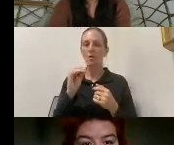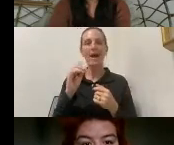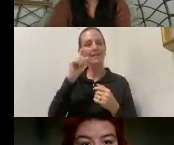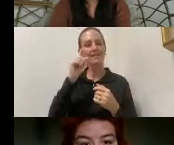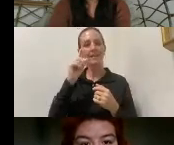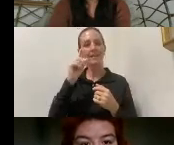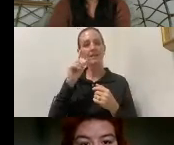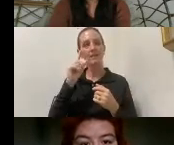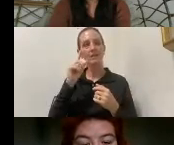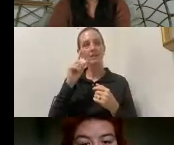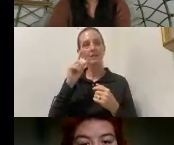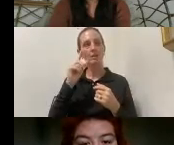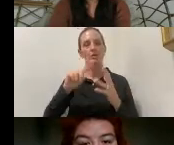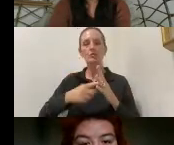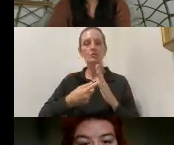alone in their healing.